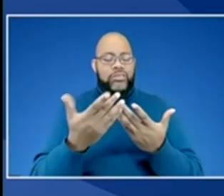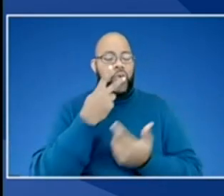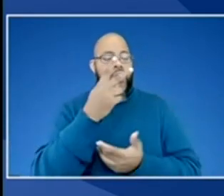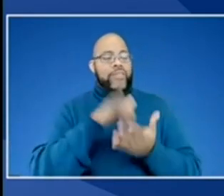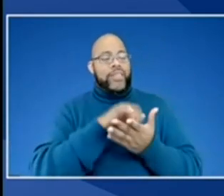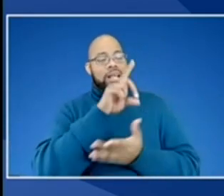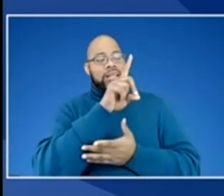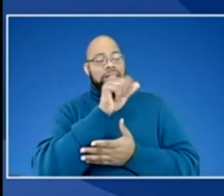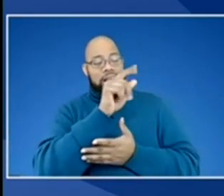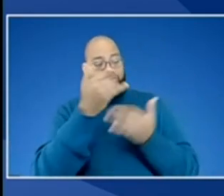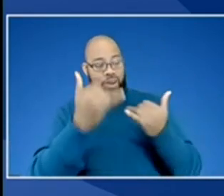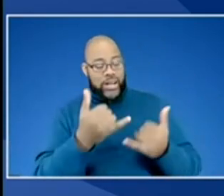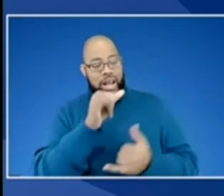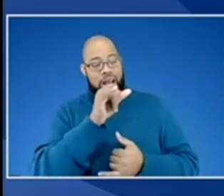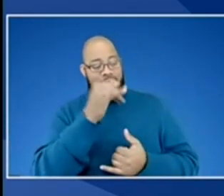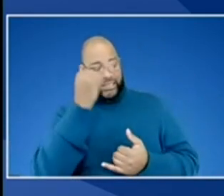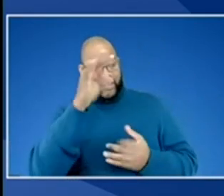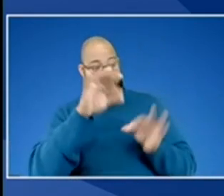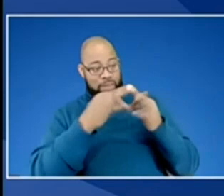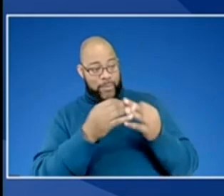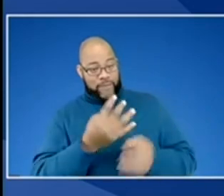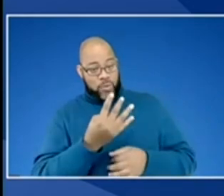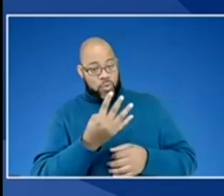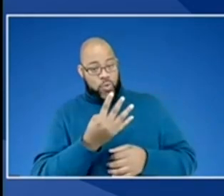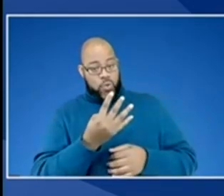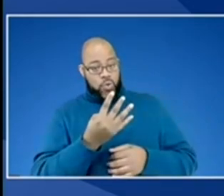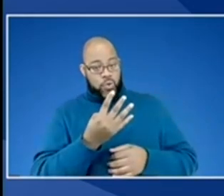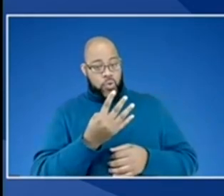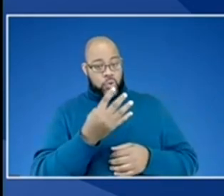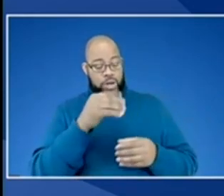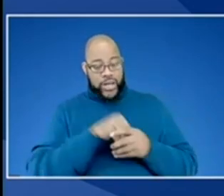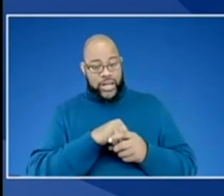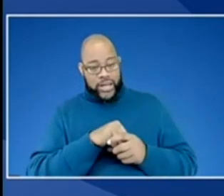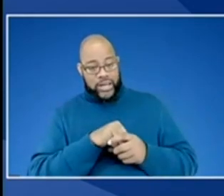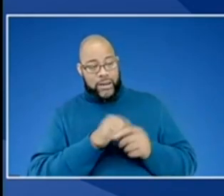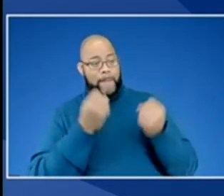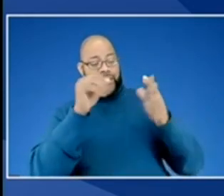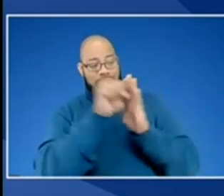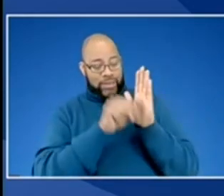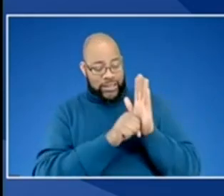now, the idea of a family of four in a lot of states in this country living off of